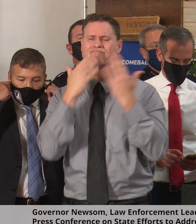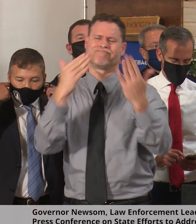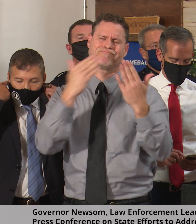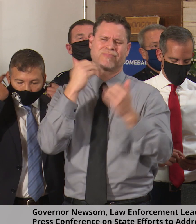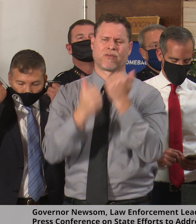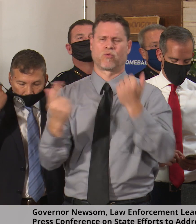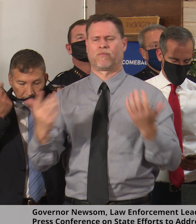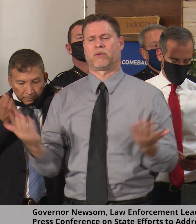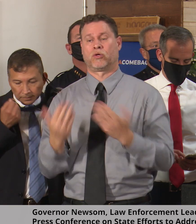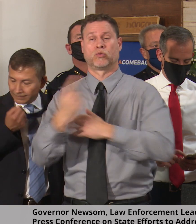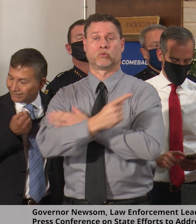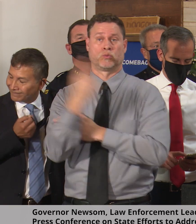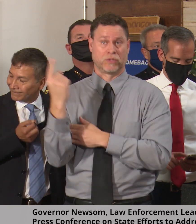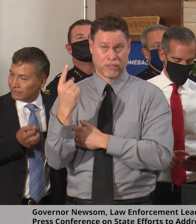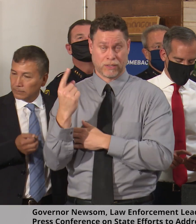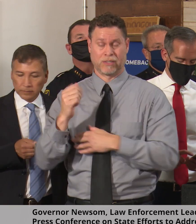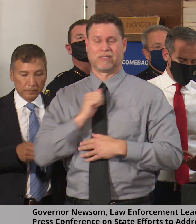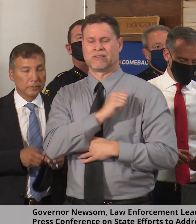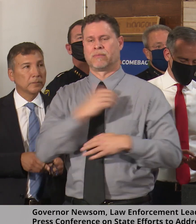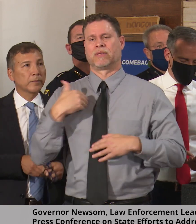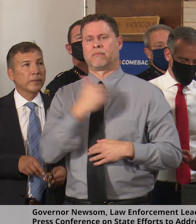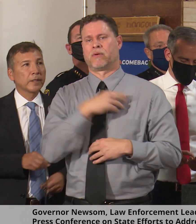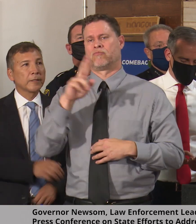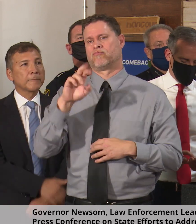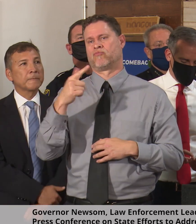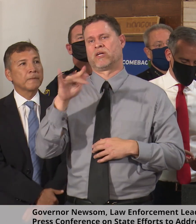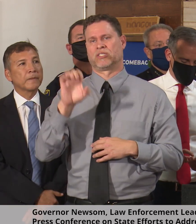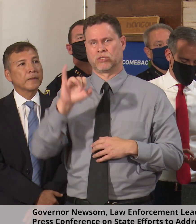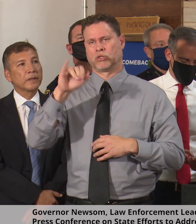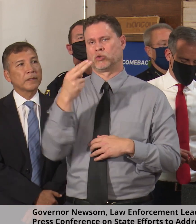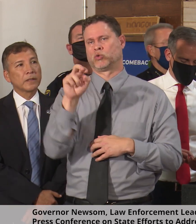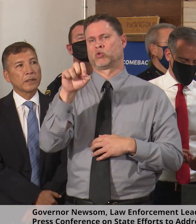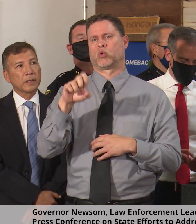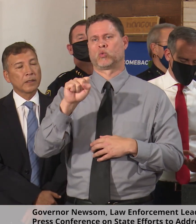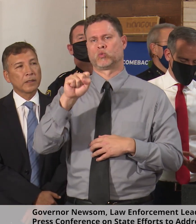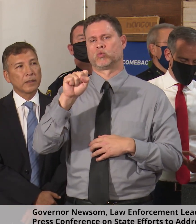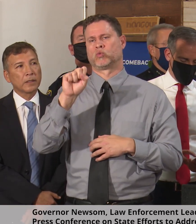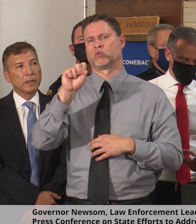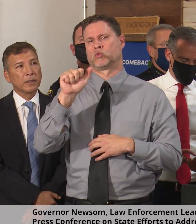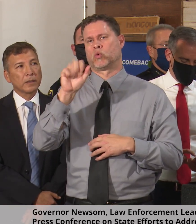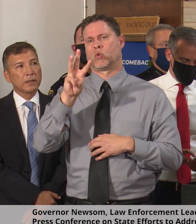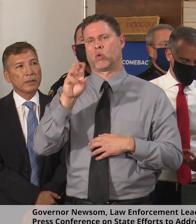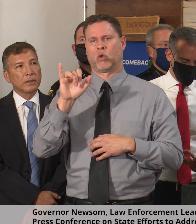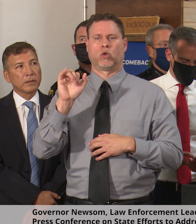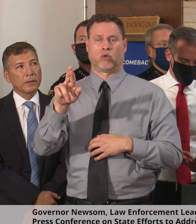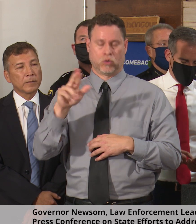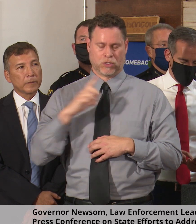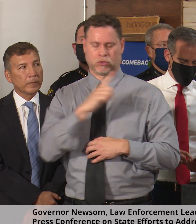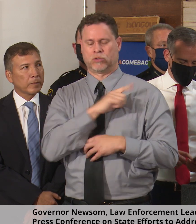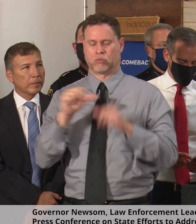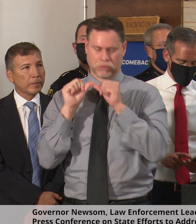today, assembly member Reggie Jones Sawyer. This legislation will continue to make a difference in